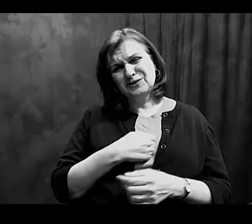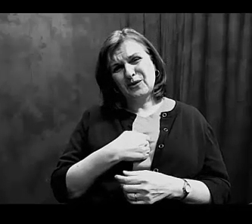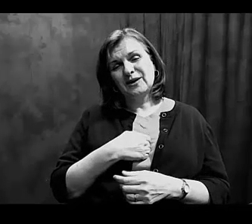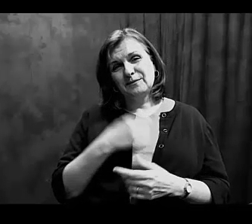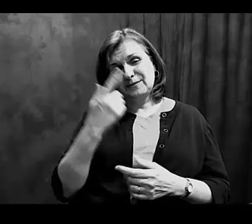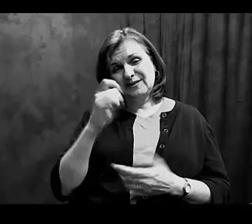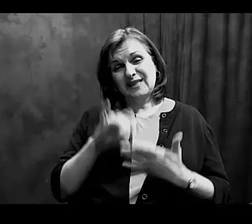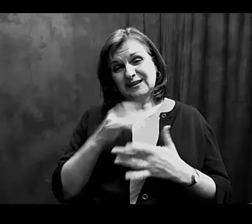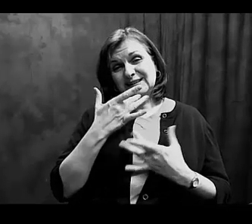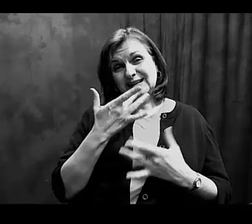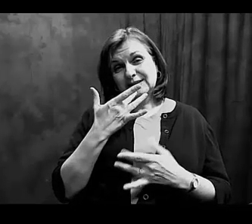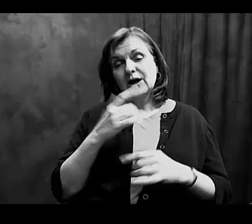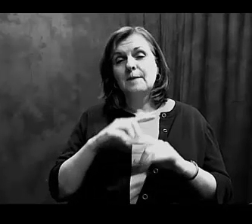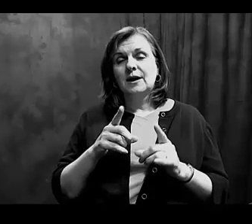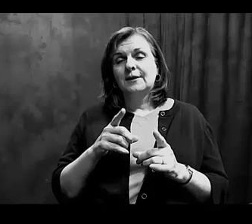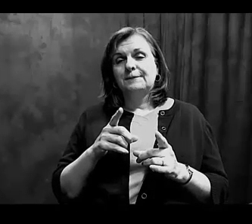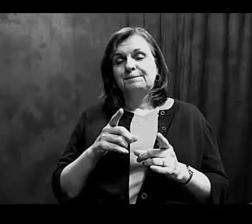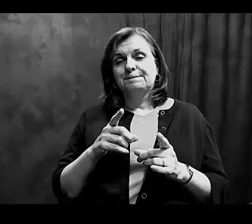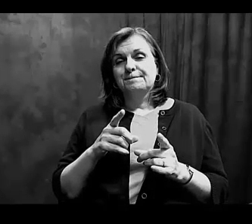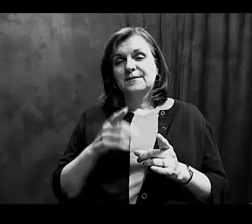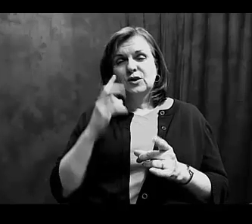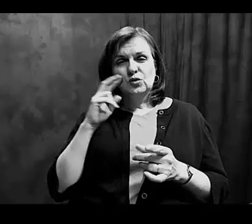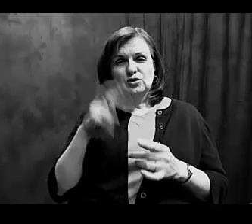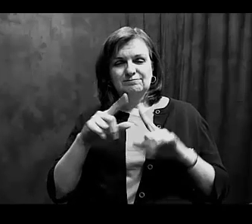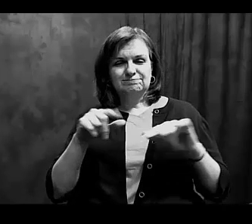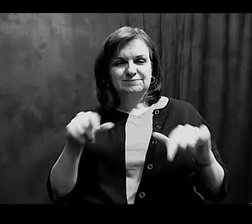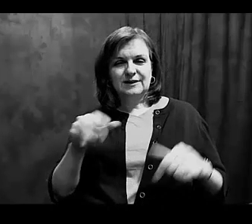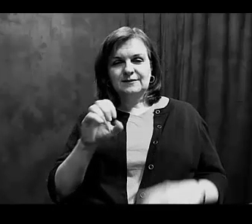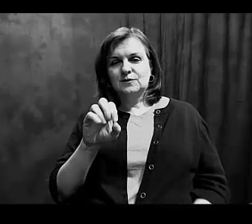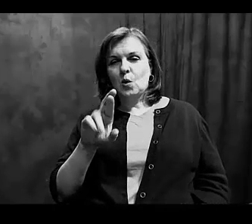but when you look at these organ structures